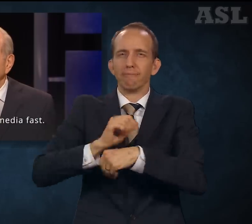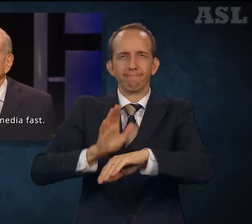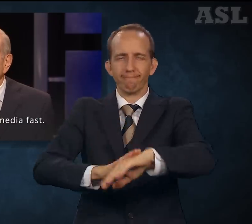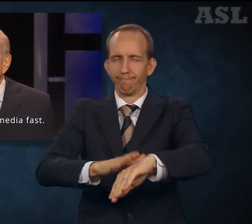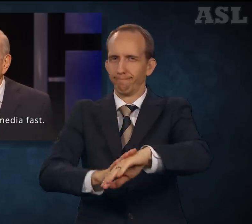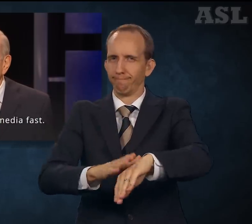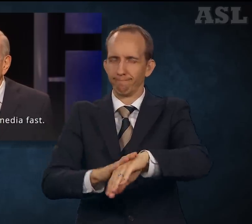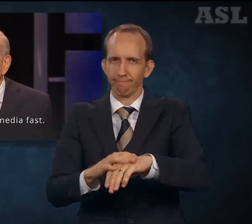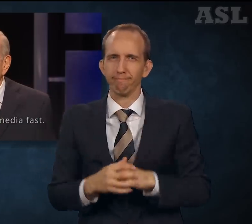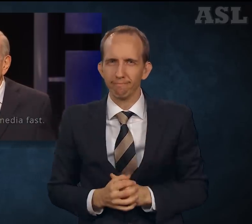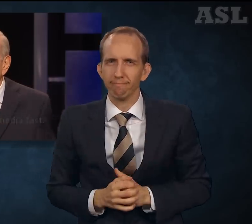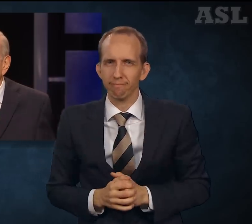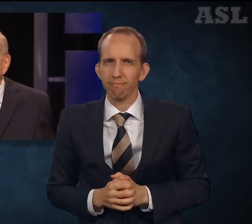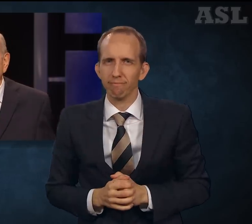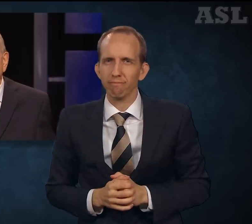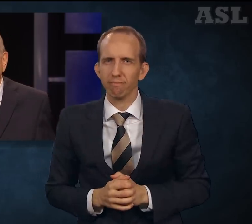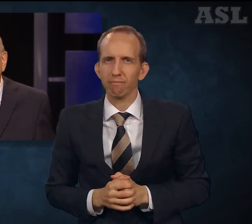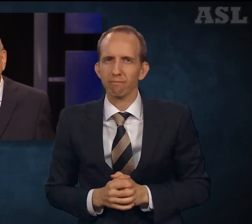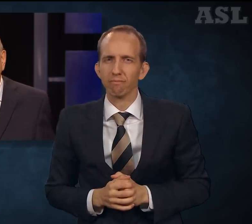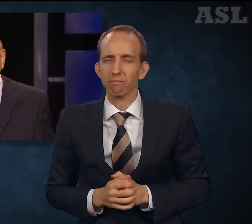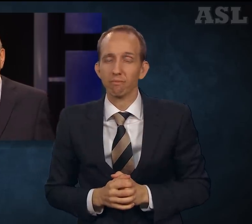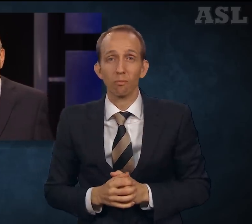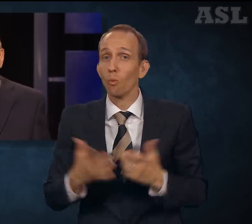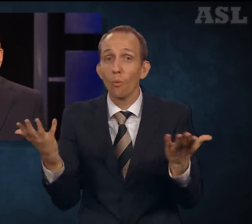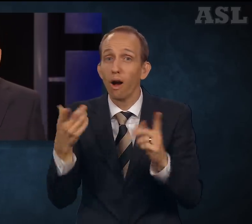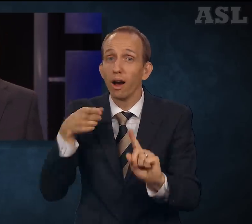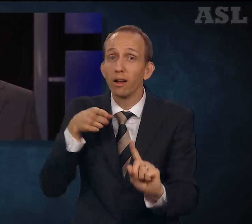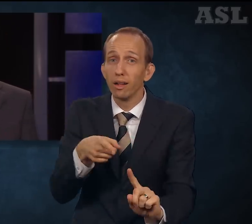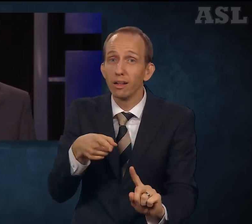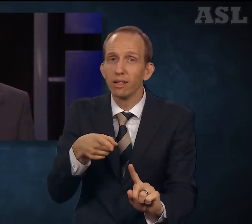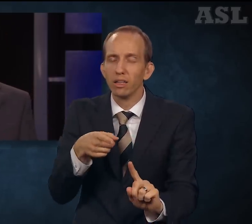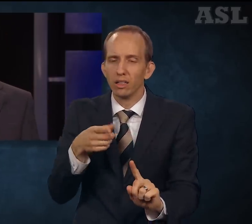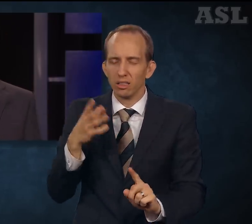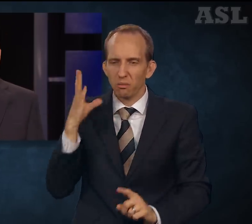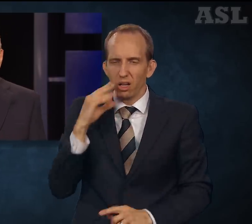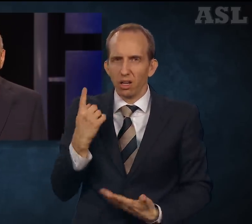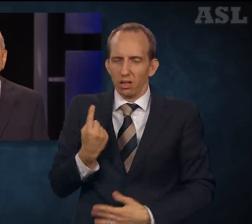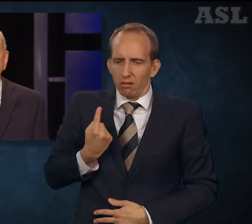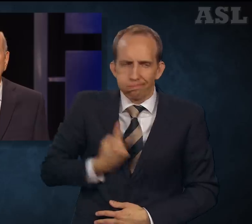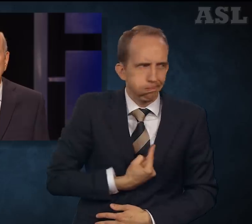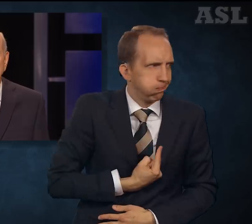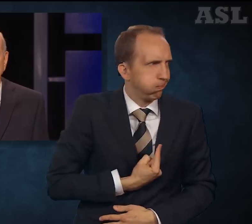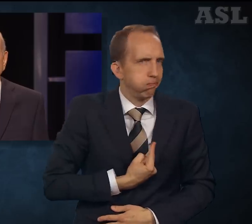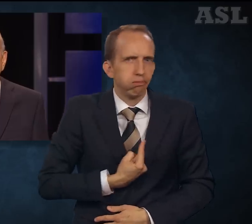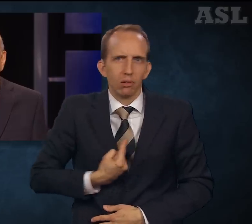SPIRIT, THEN YOU ARE PUTTING YOURSELF AT SPIRITUAL